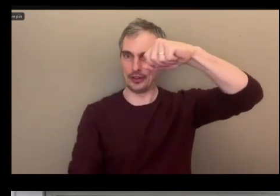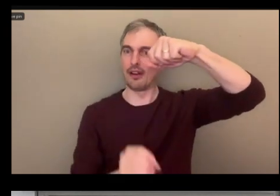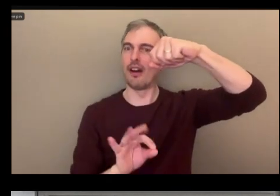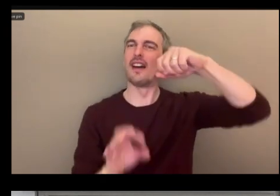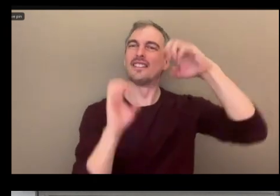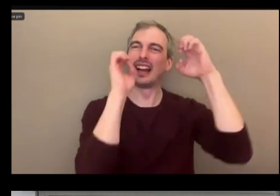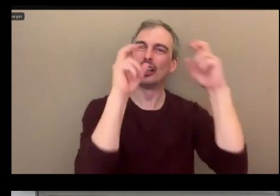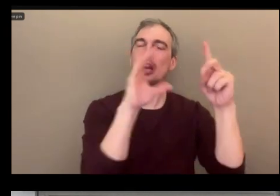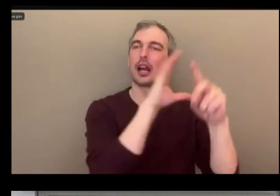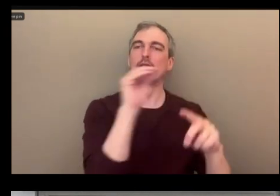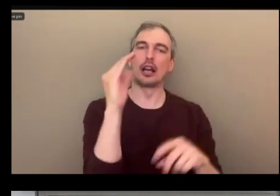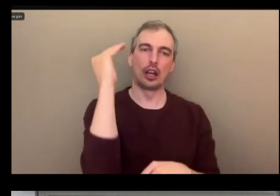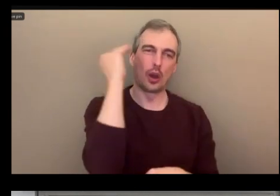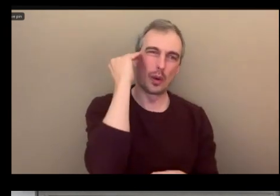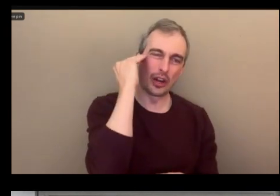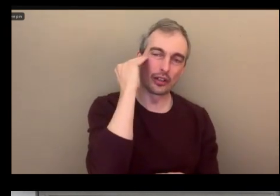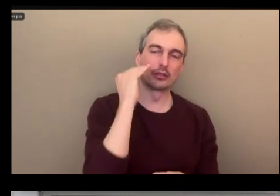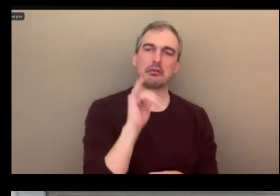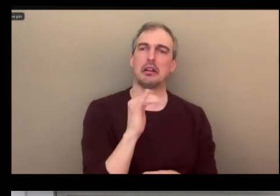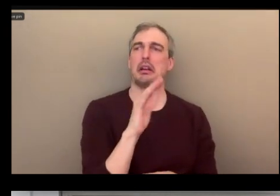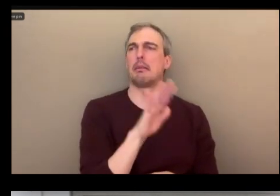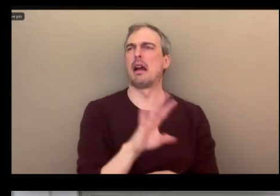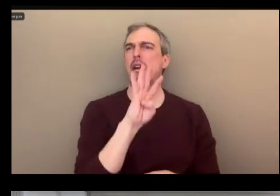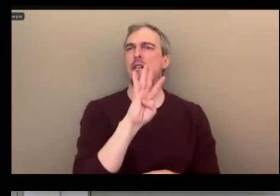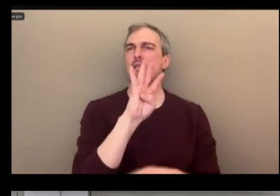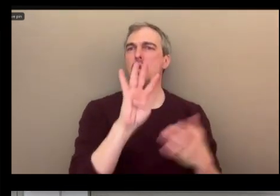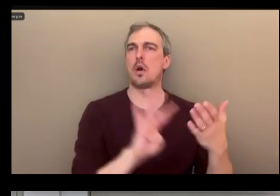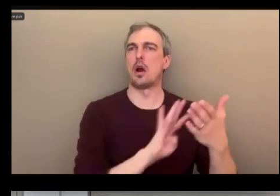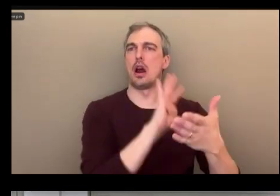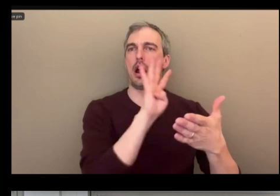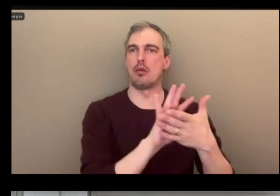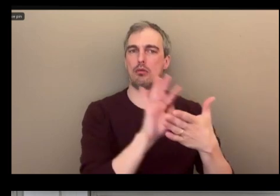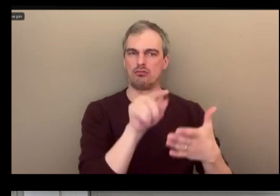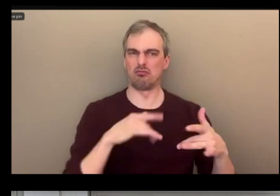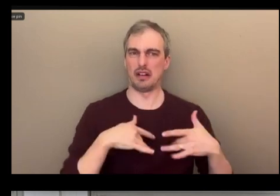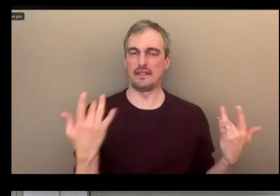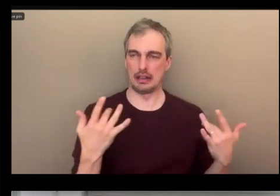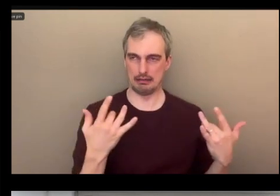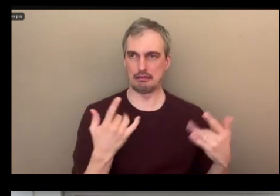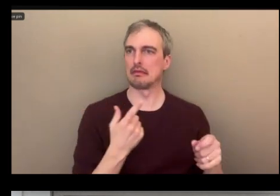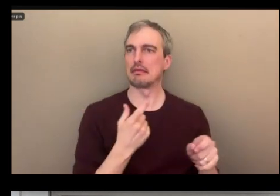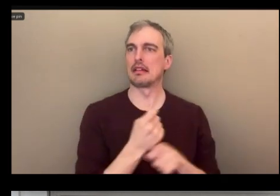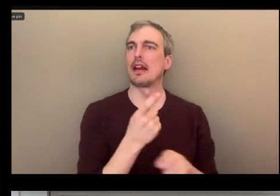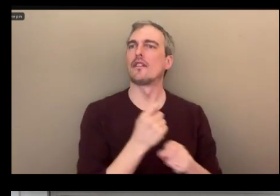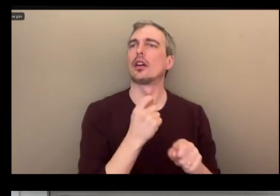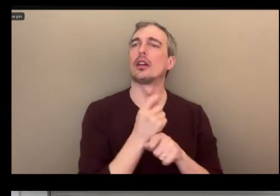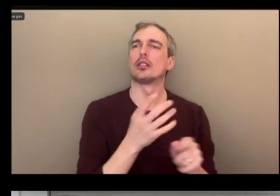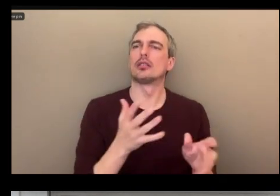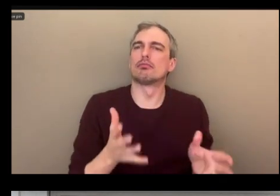And again, the idea is just really: Promote accessibility. Share with people who maybe have not been exposed to accessibility.